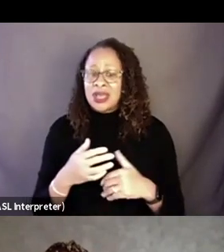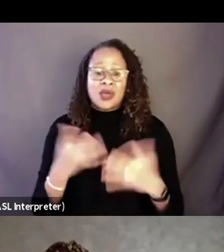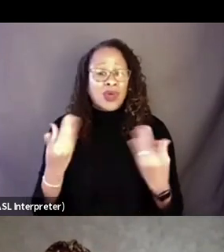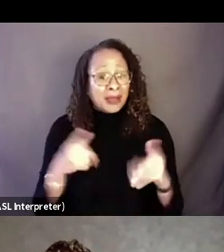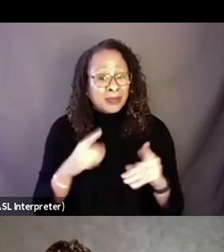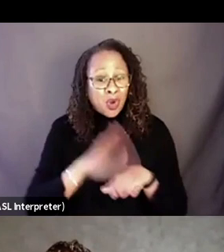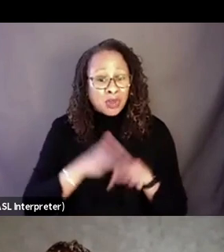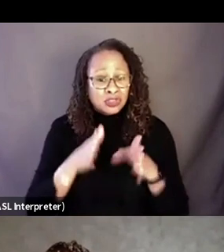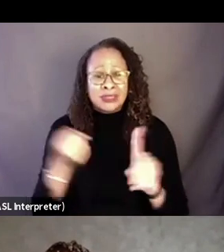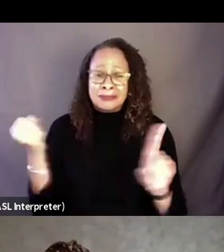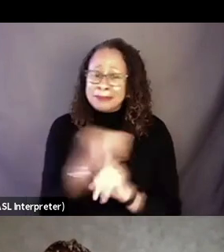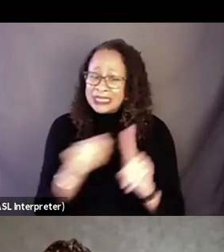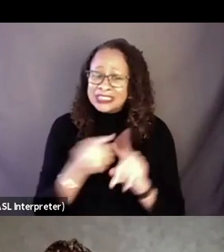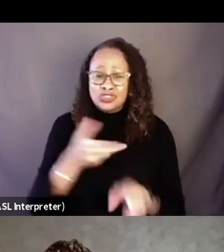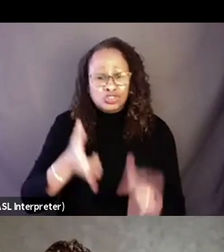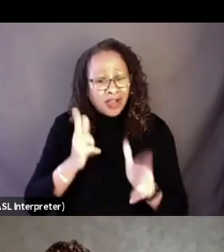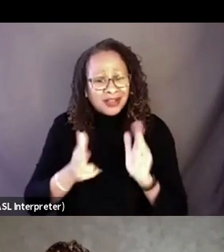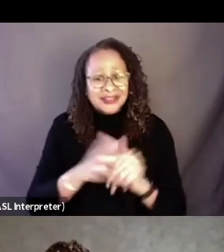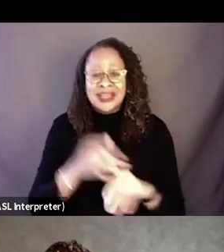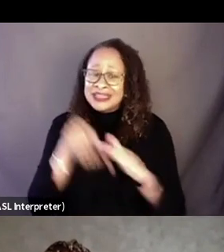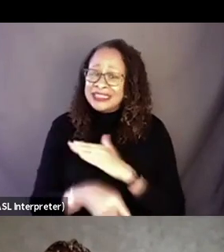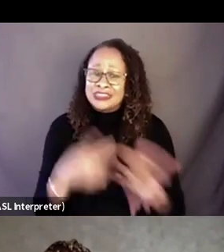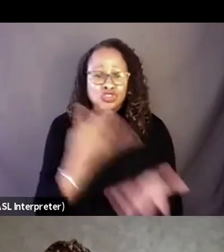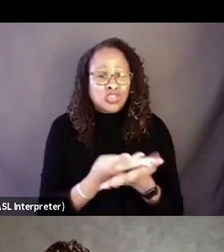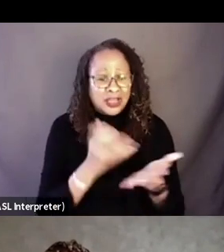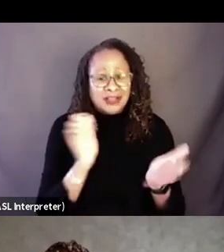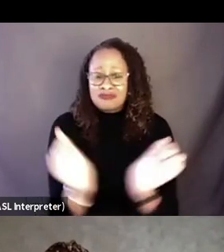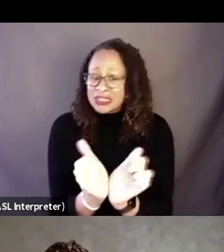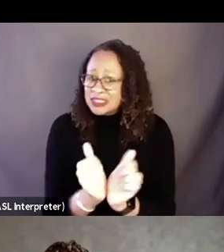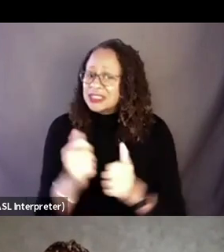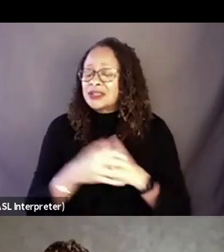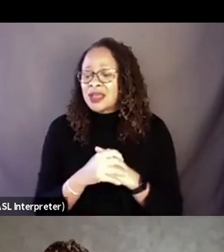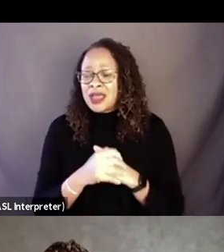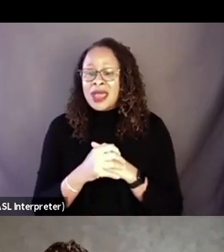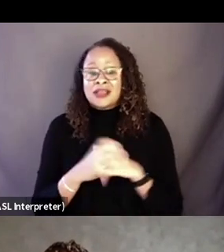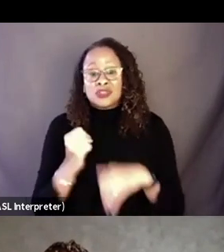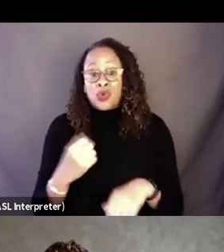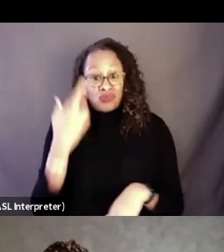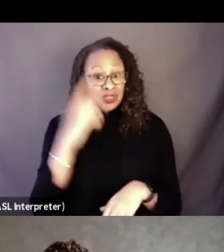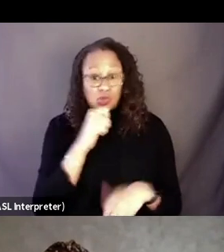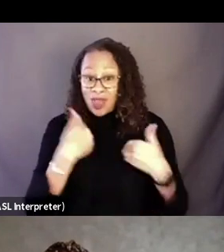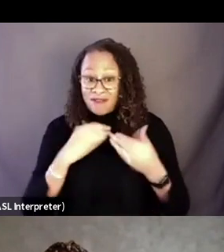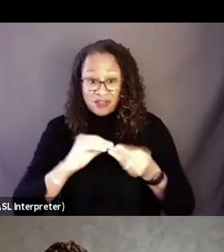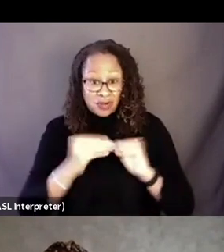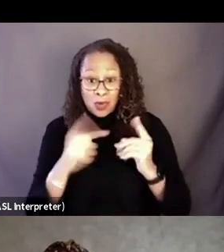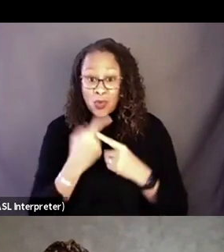guys get killed, guys end up in jail. So people fear going to the streets. So we realized we don't have the numbers when you protest.